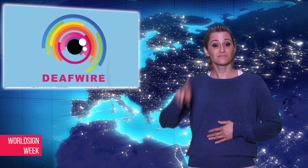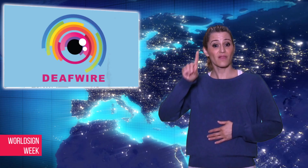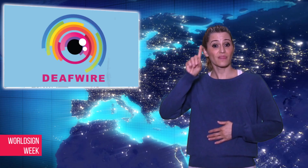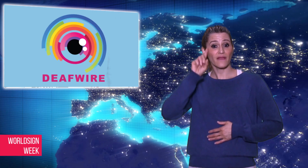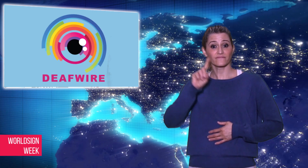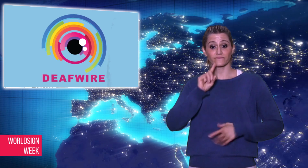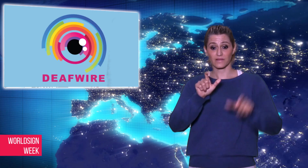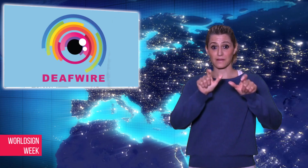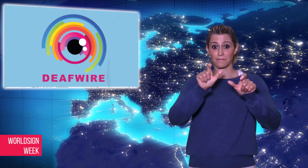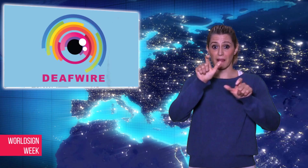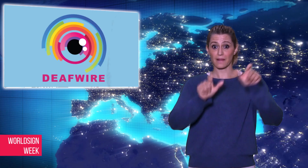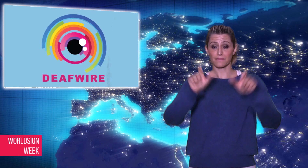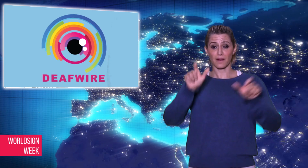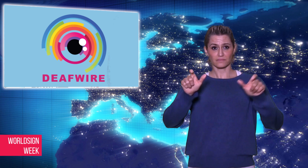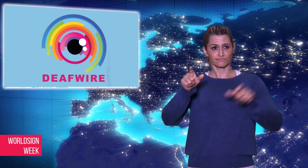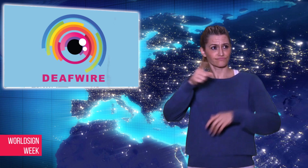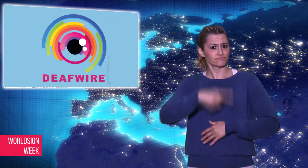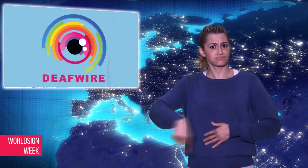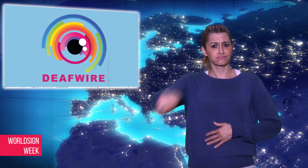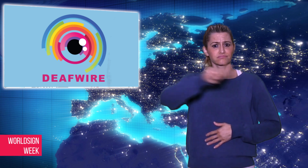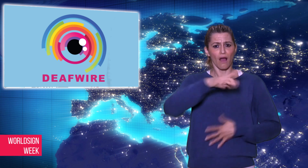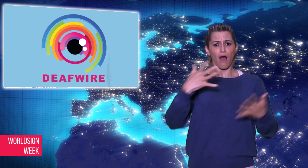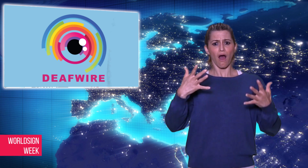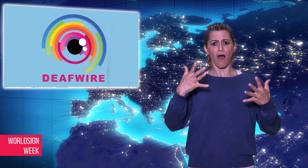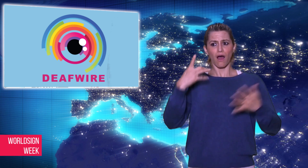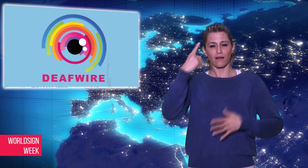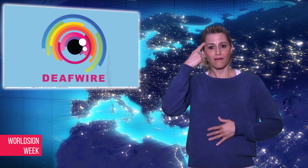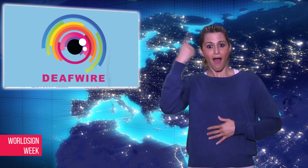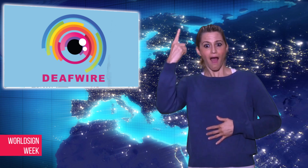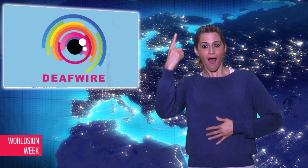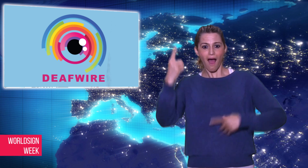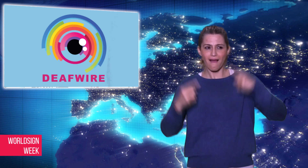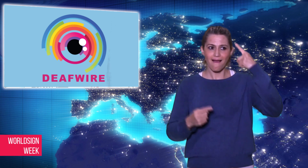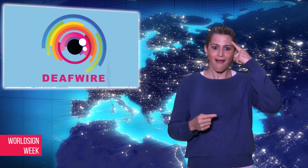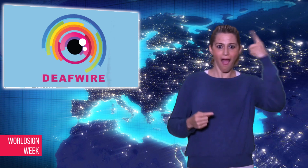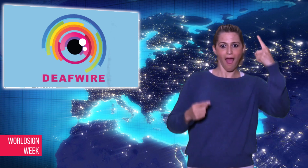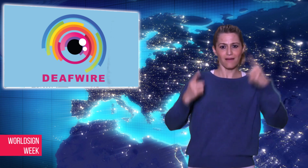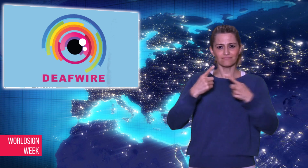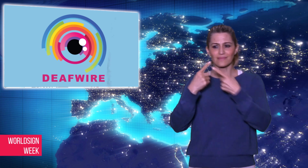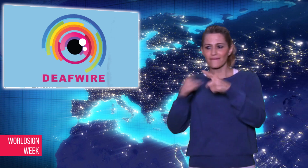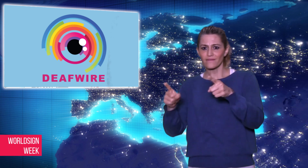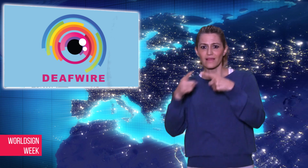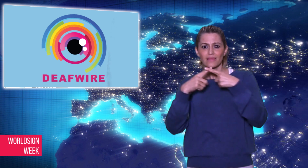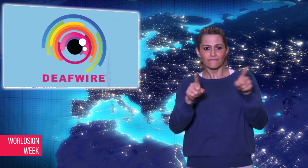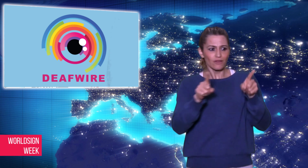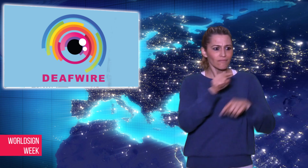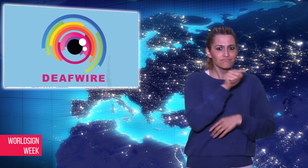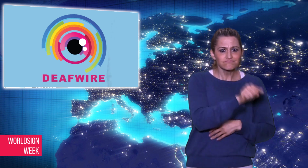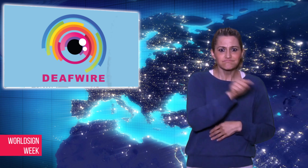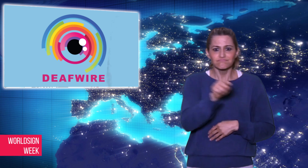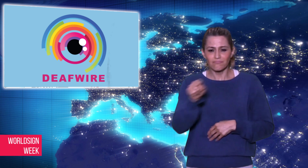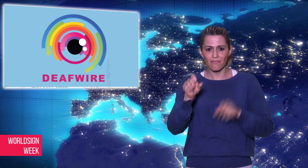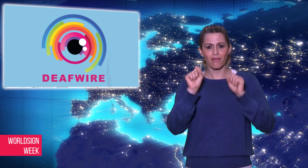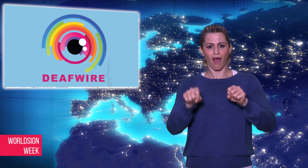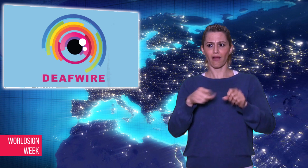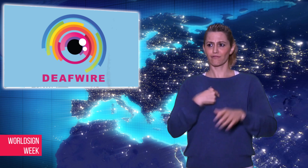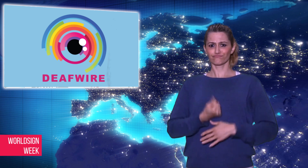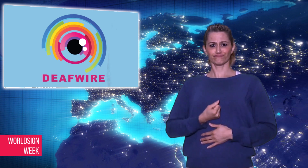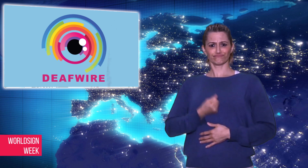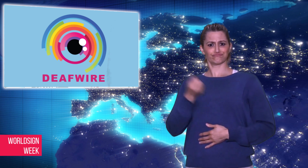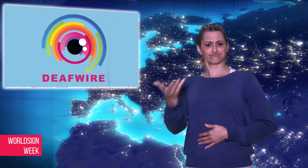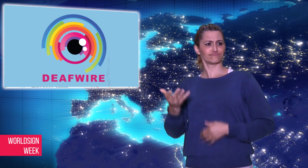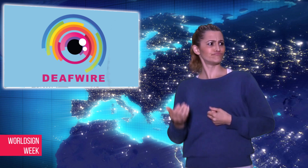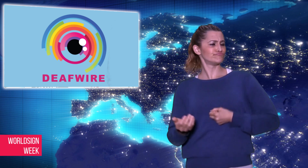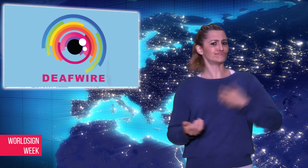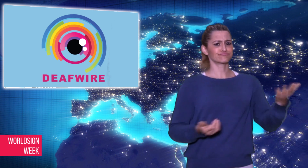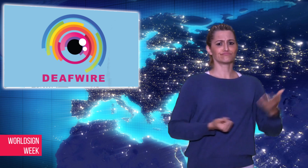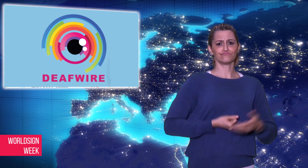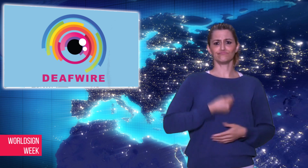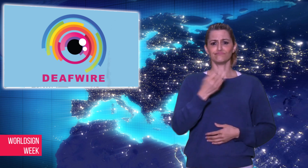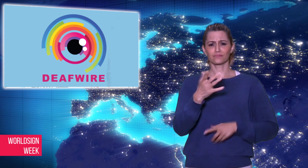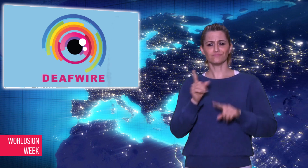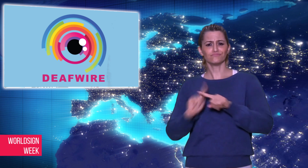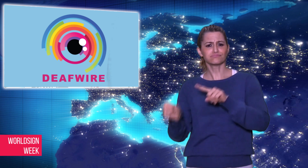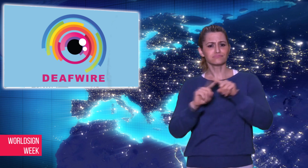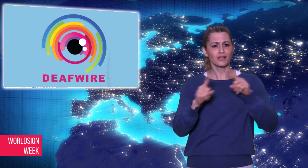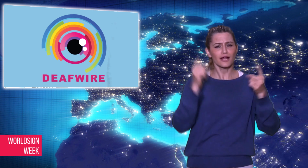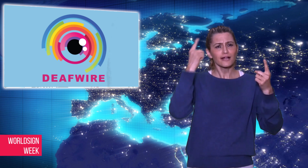Deaf people are finding ways to express their